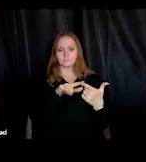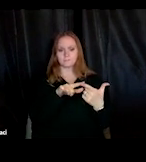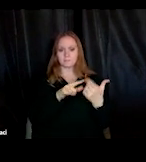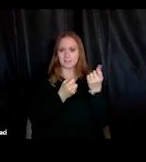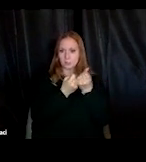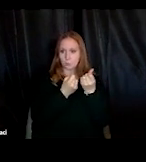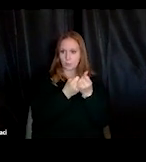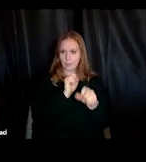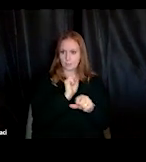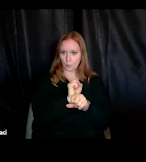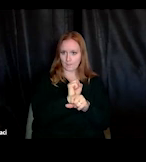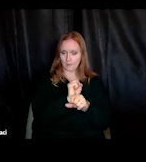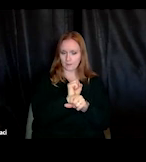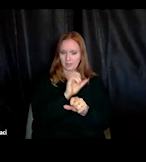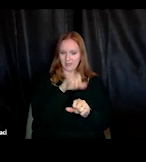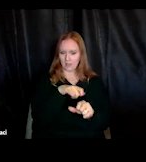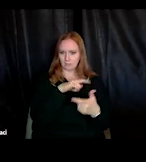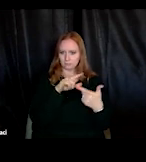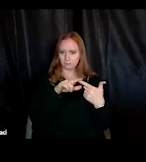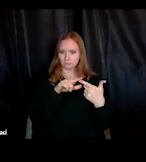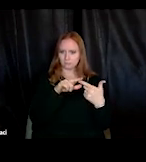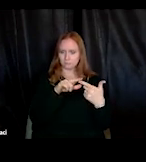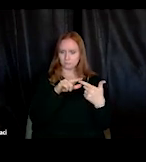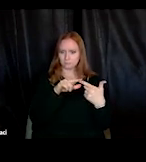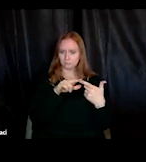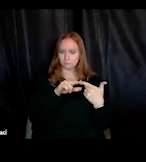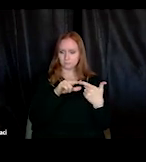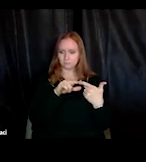which is funded to,